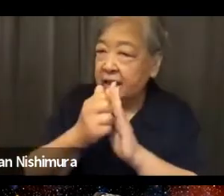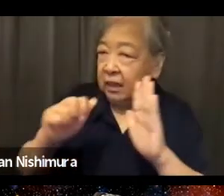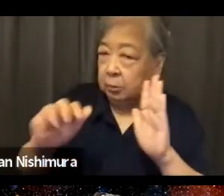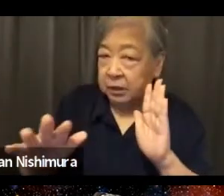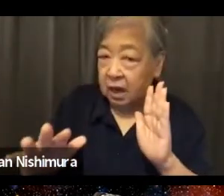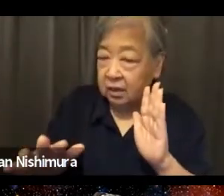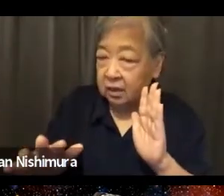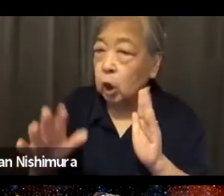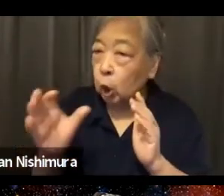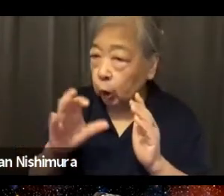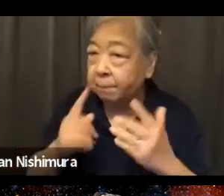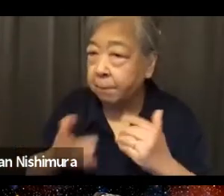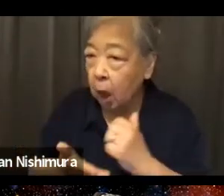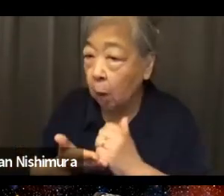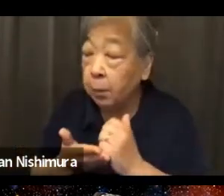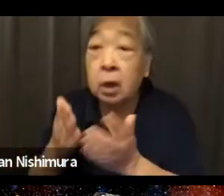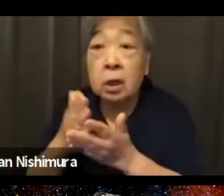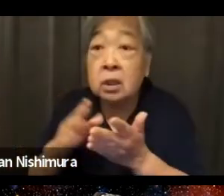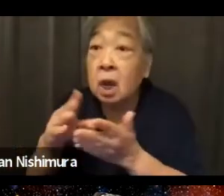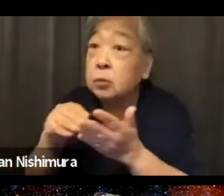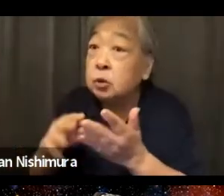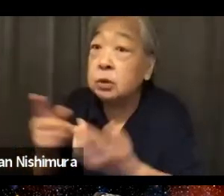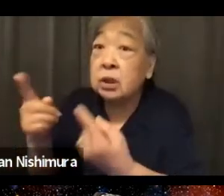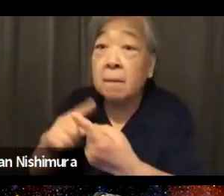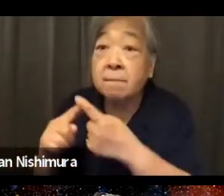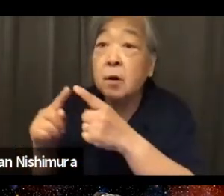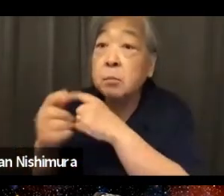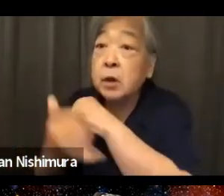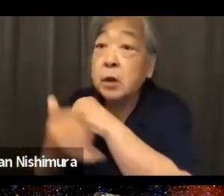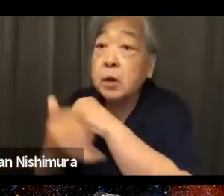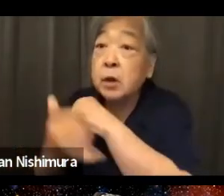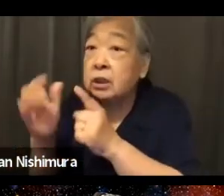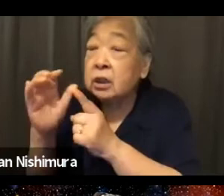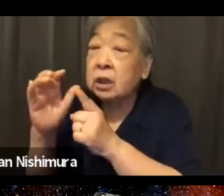Some of our students are coming from countries or cultures where help seeking behaviors are